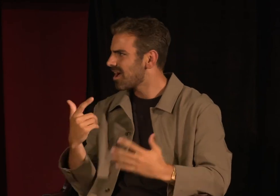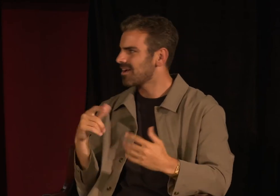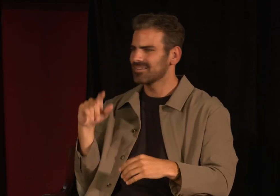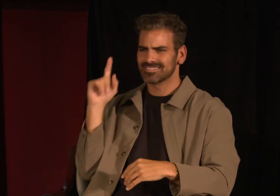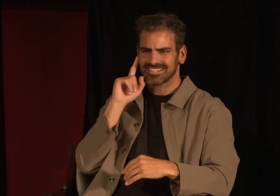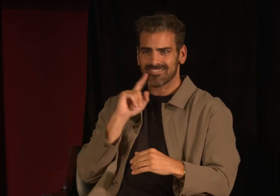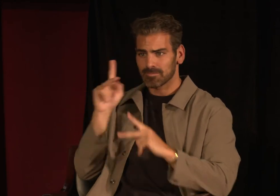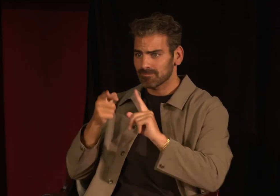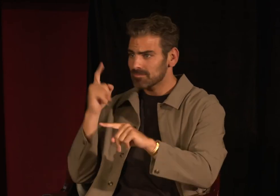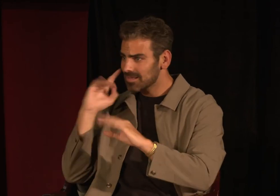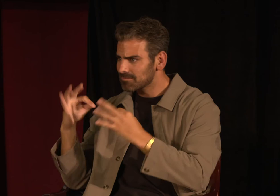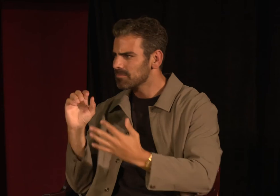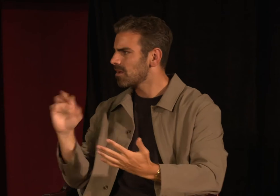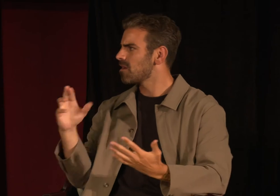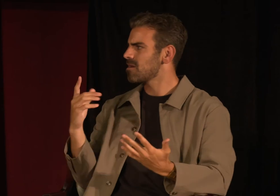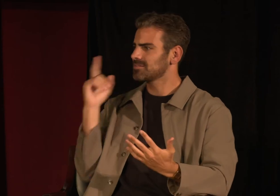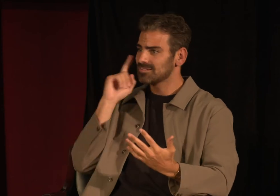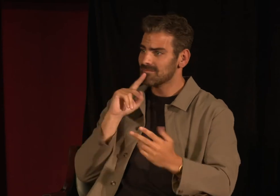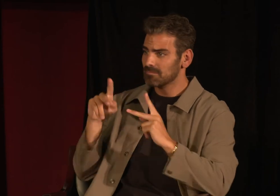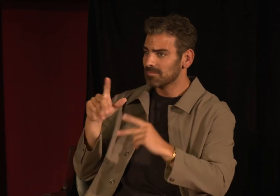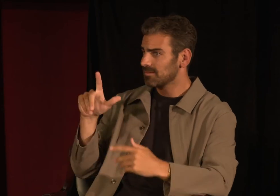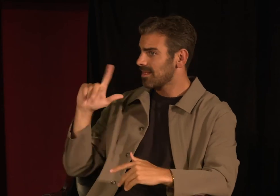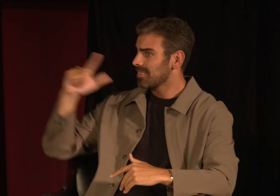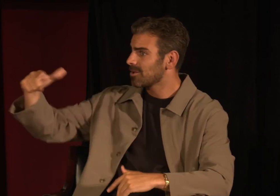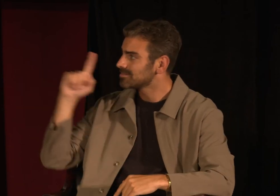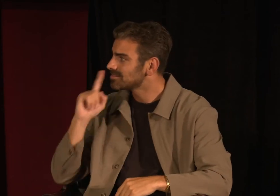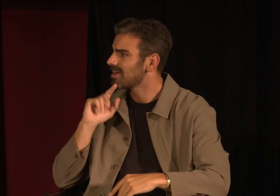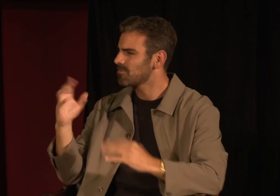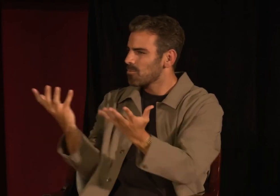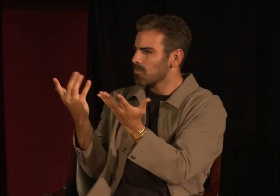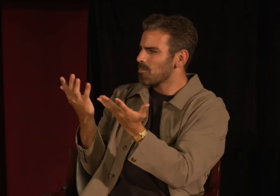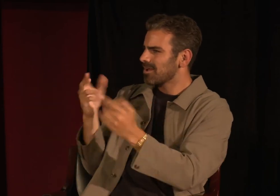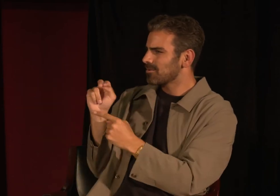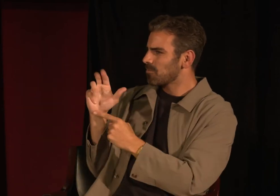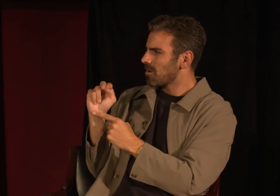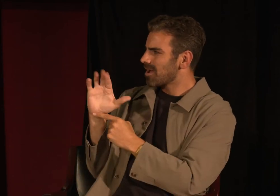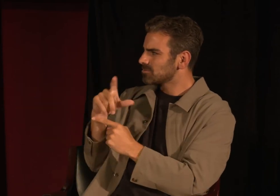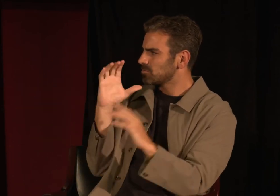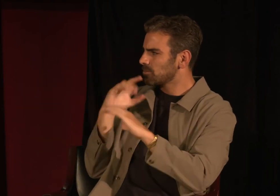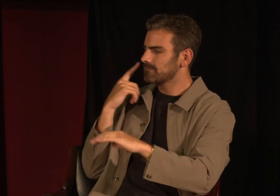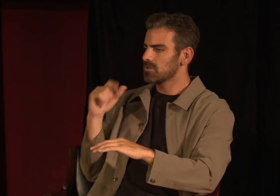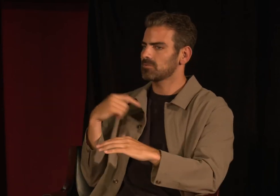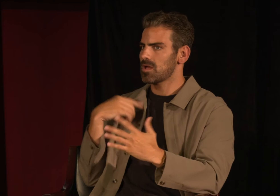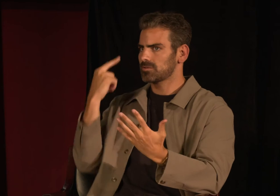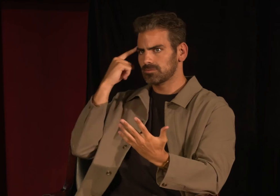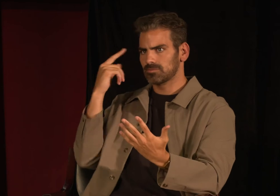I wanted to see Deaf LGBTQ+ identities on there. I wanted Deaf families, right? I wanted to see people who lost their hearing late